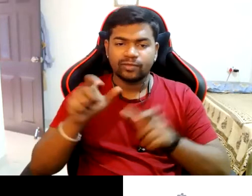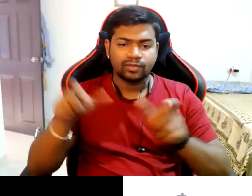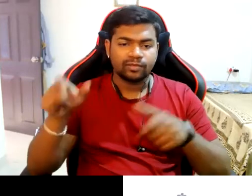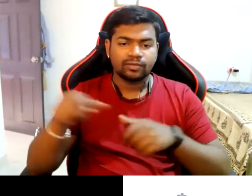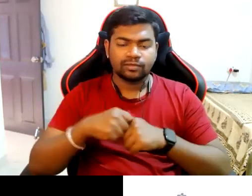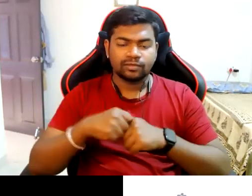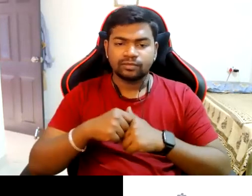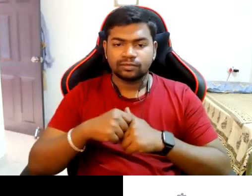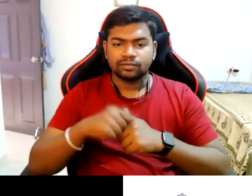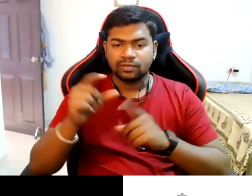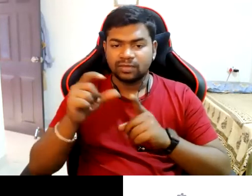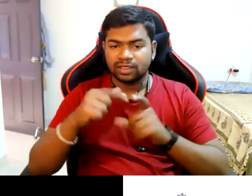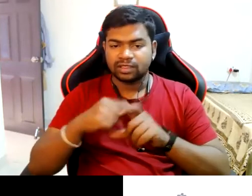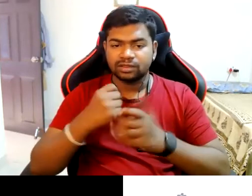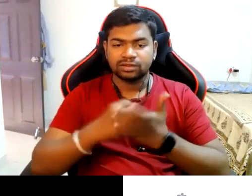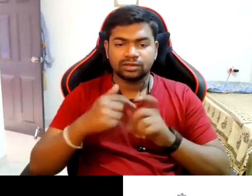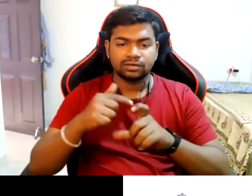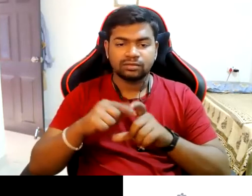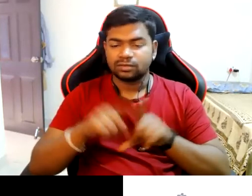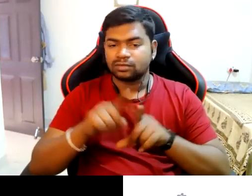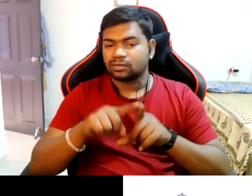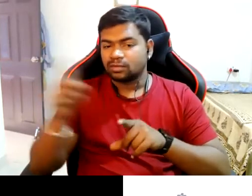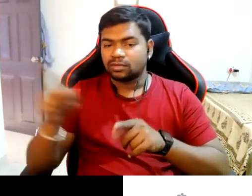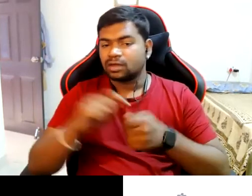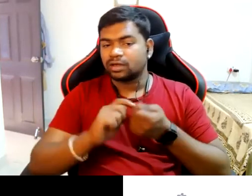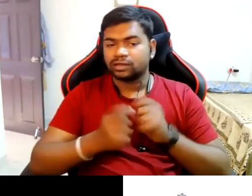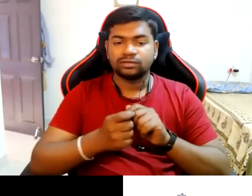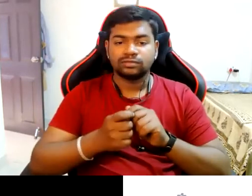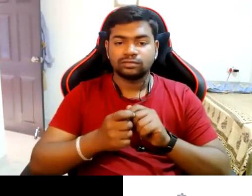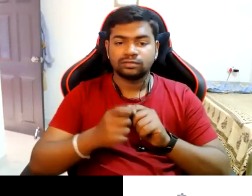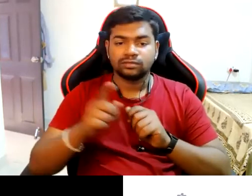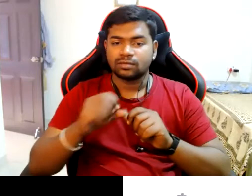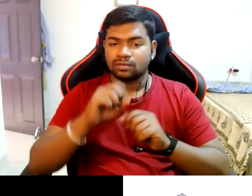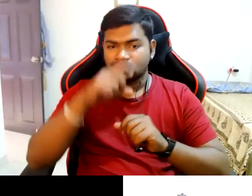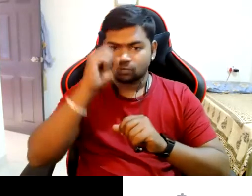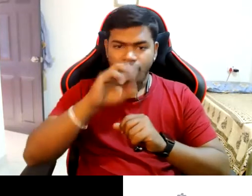degree or something. Then it trained them and then it places them.